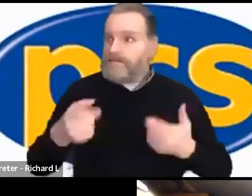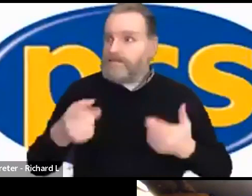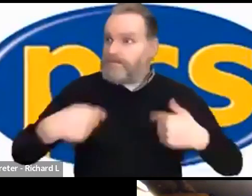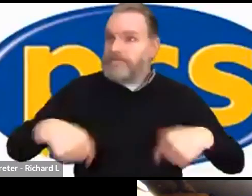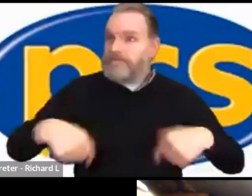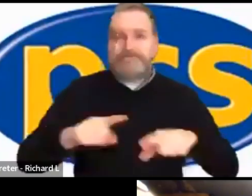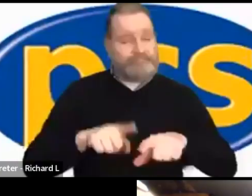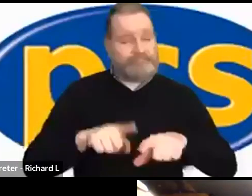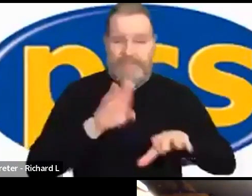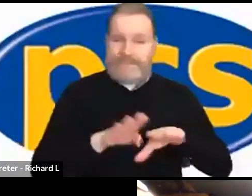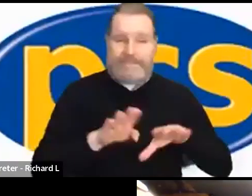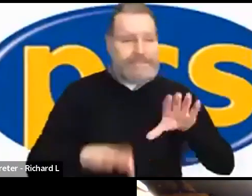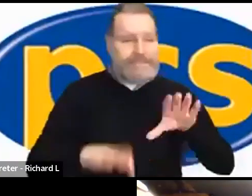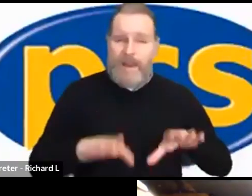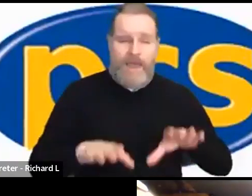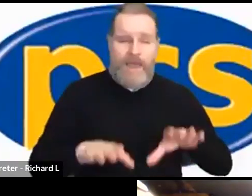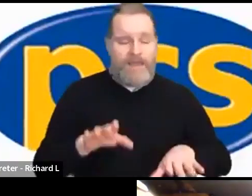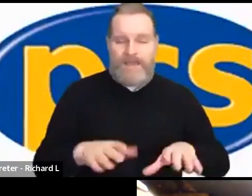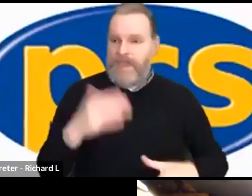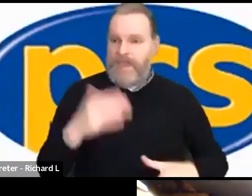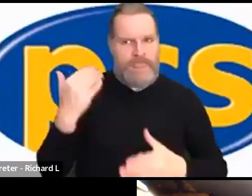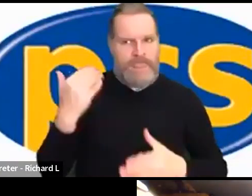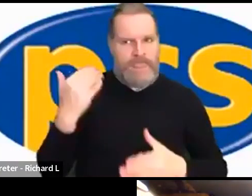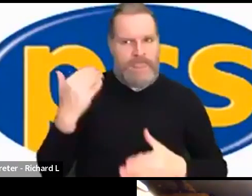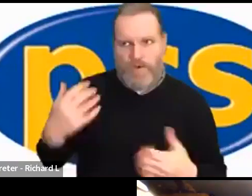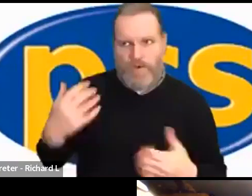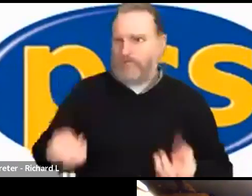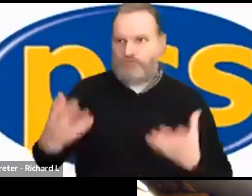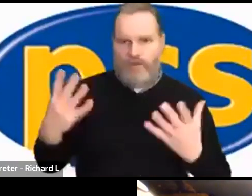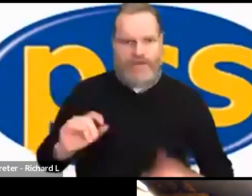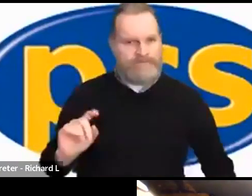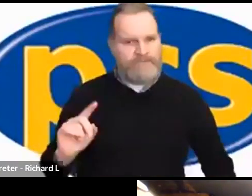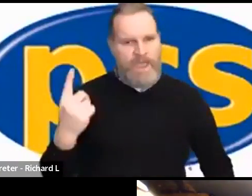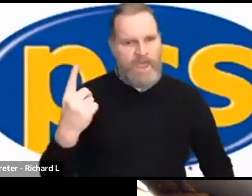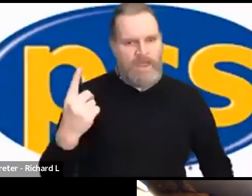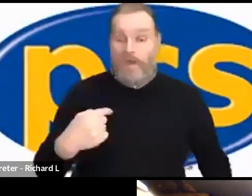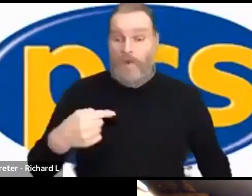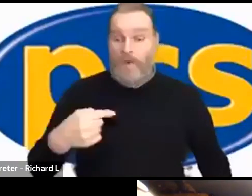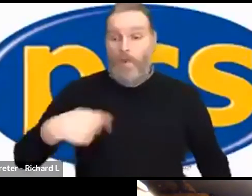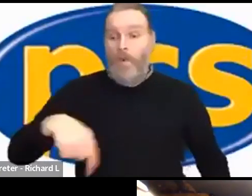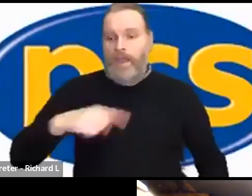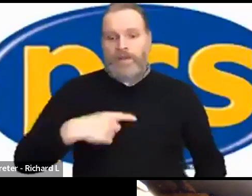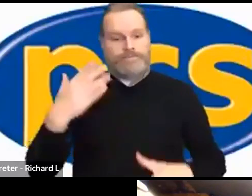eople in my colleagues who came along with me were in a very similar circuit circumstances. never done anything like this before . We We would work for the Civil